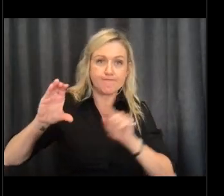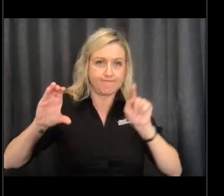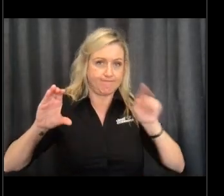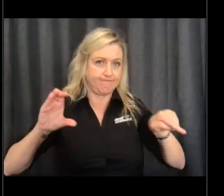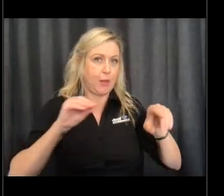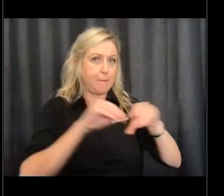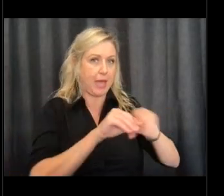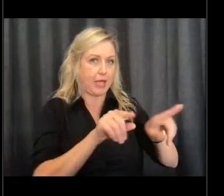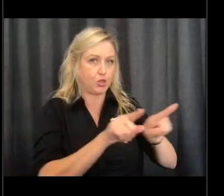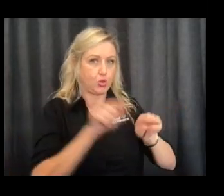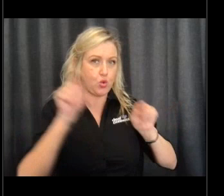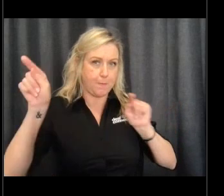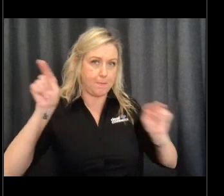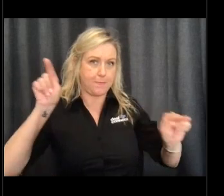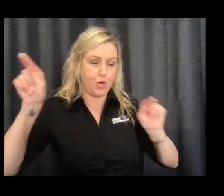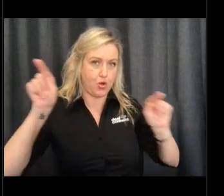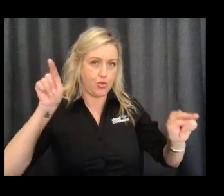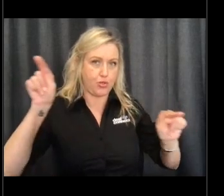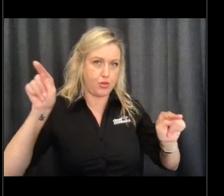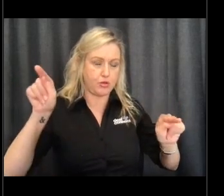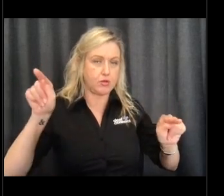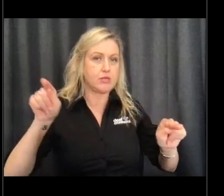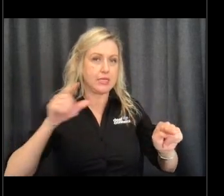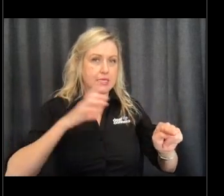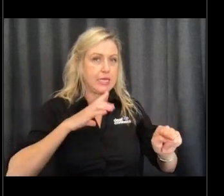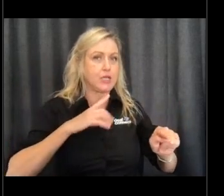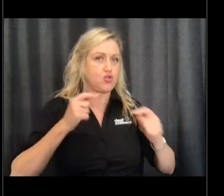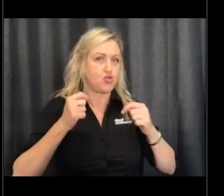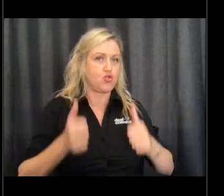The earlier you have the conversations the better.